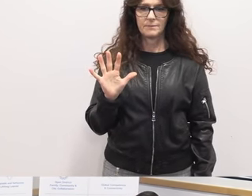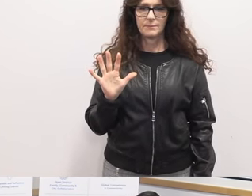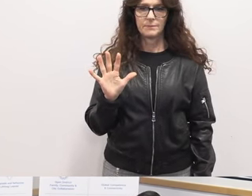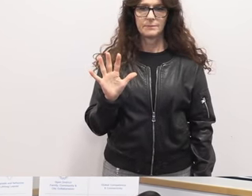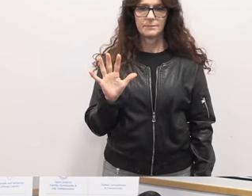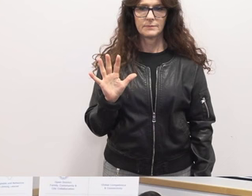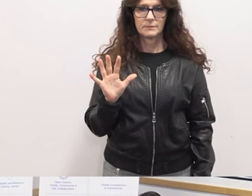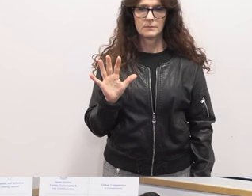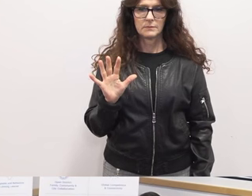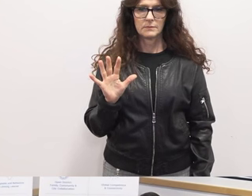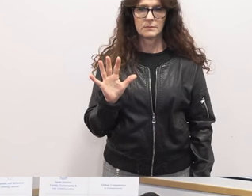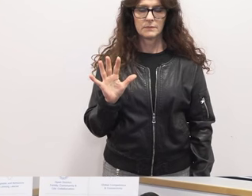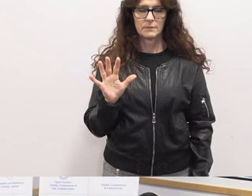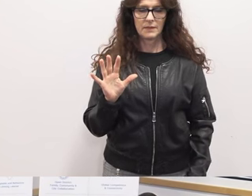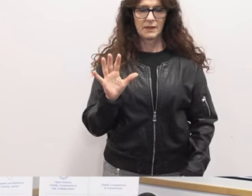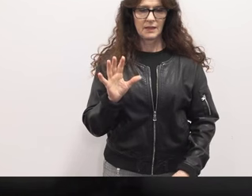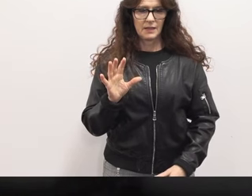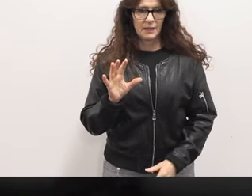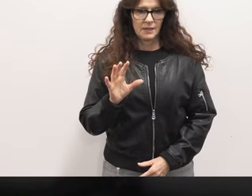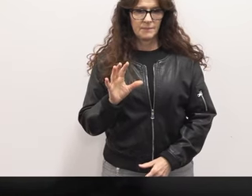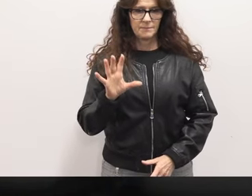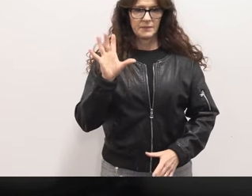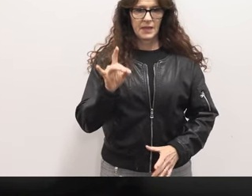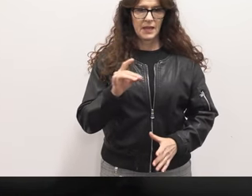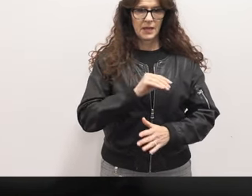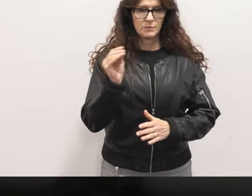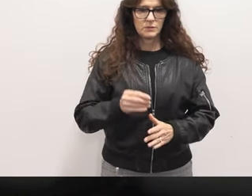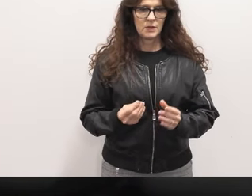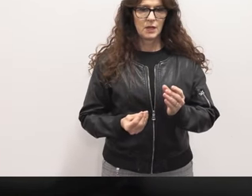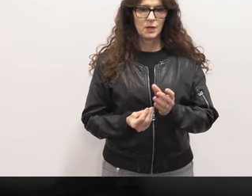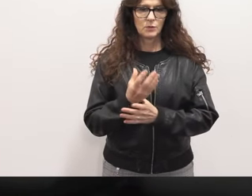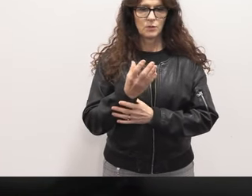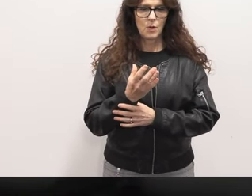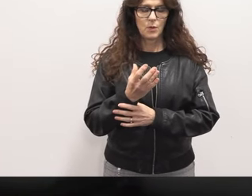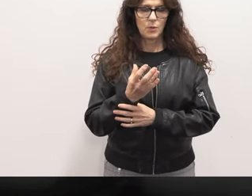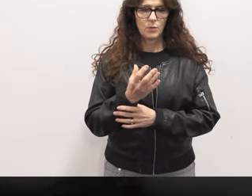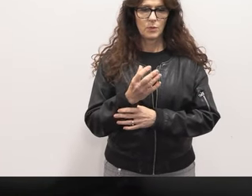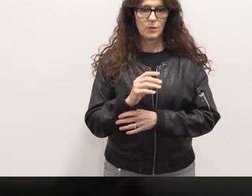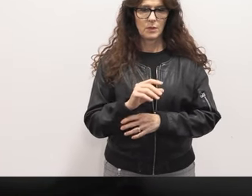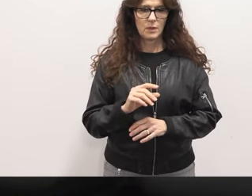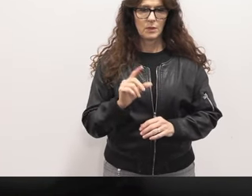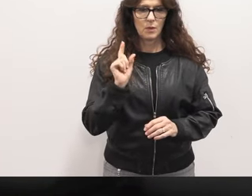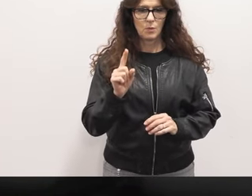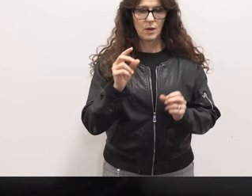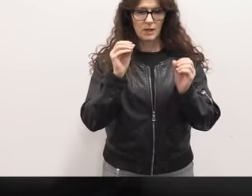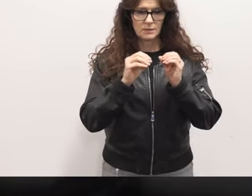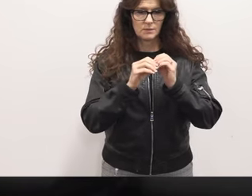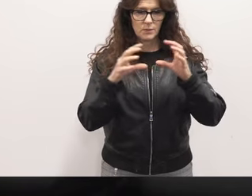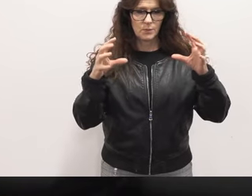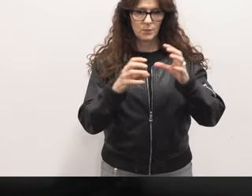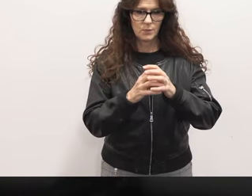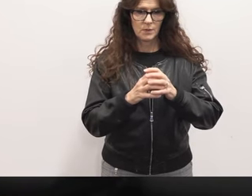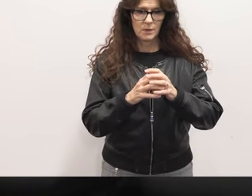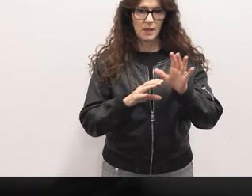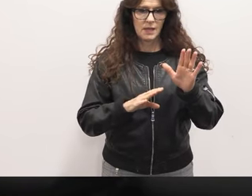And an 8% growth for Black students. [Juan Benitez] Yes, yeah. So just to give one glimpse at what accelerated growth